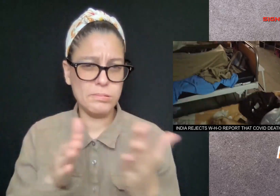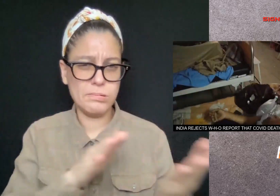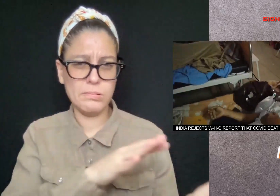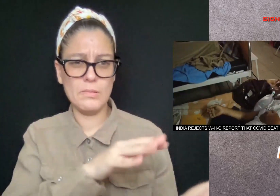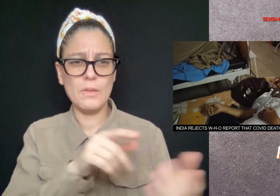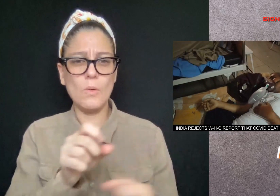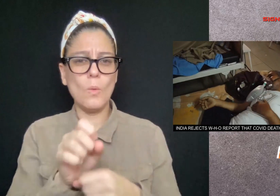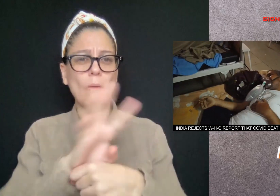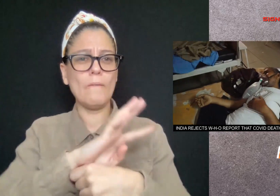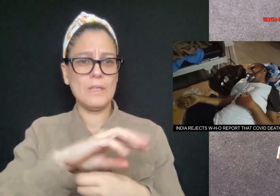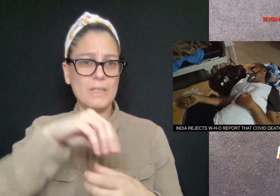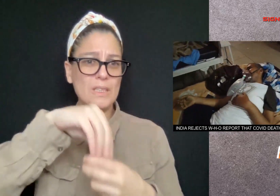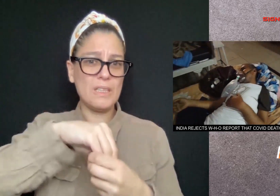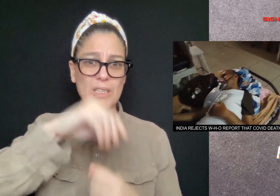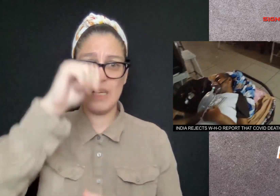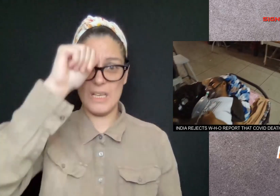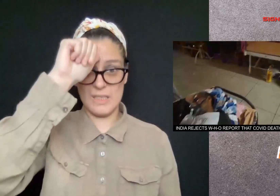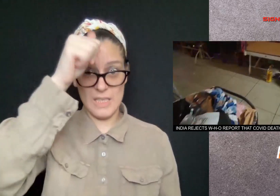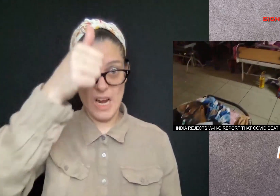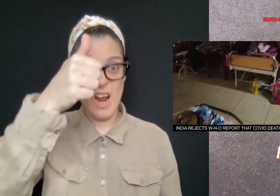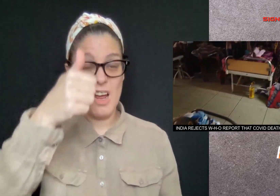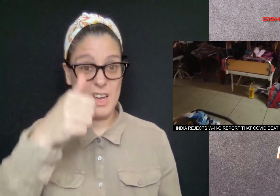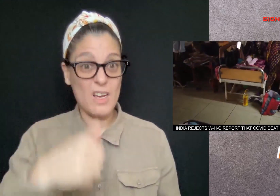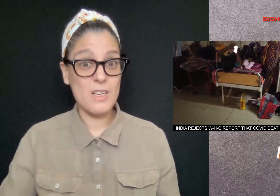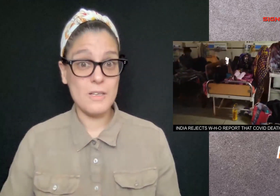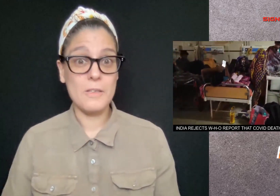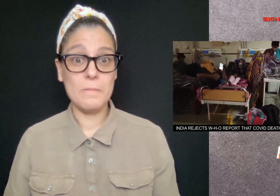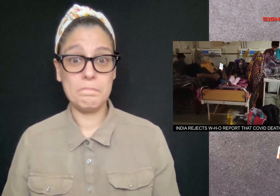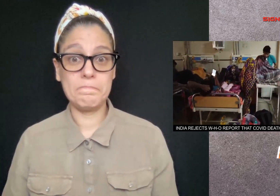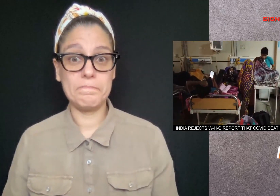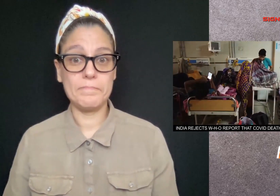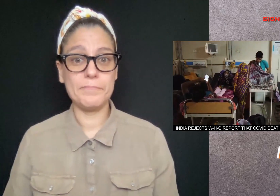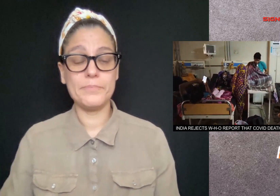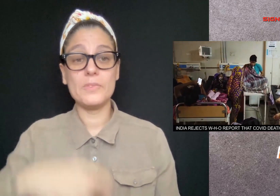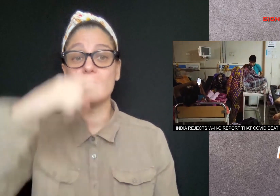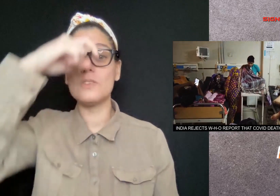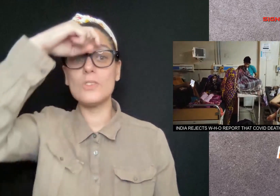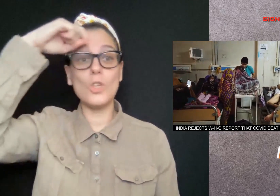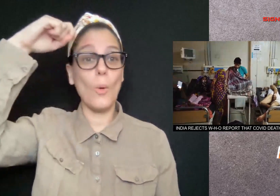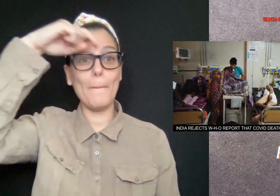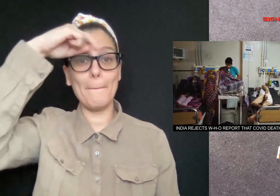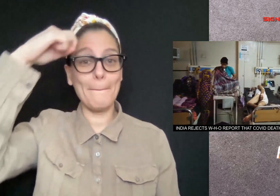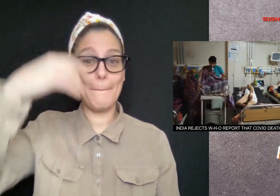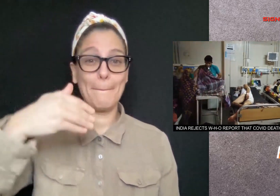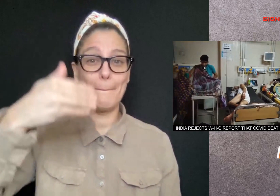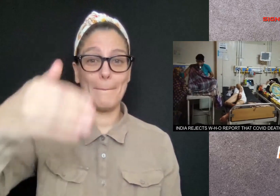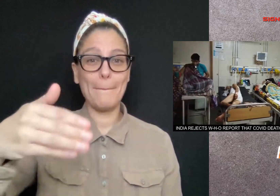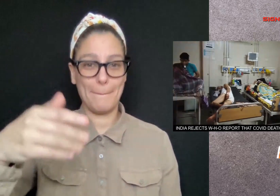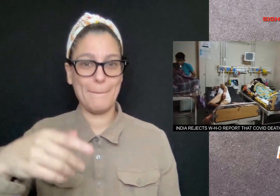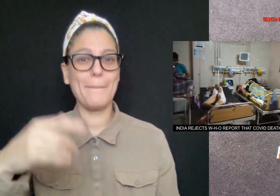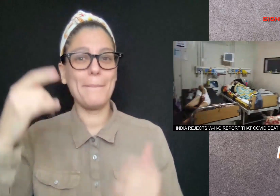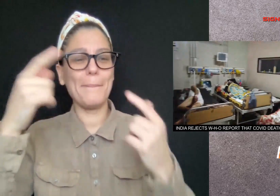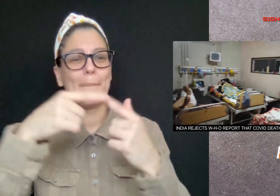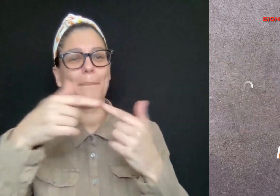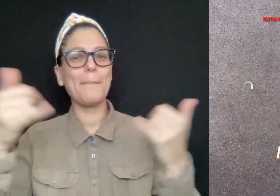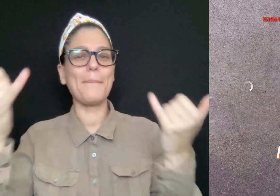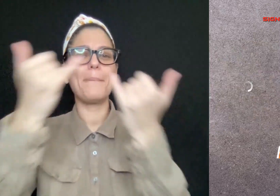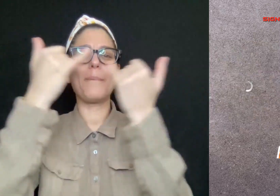used to calculate India's Covid 19 death toll